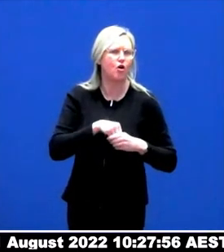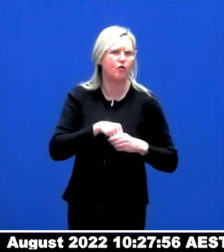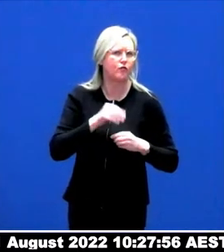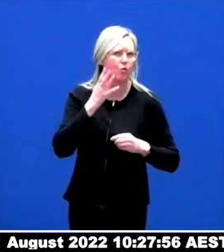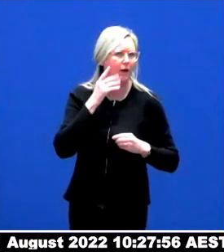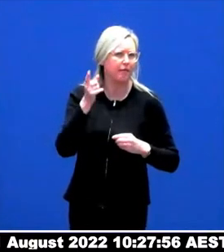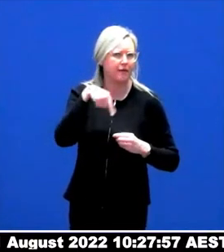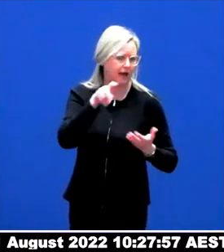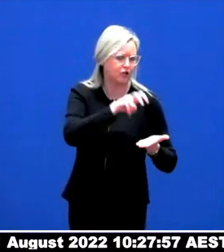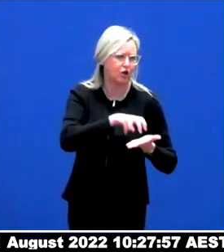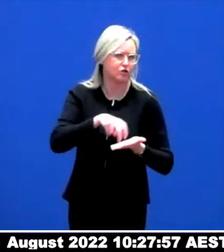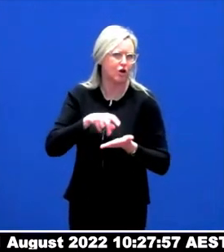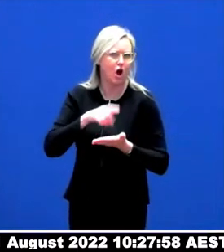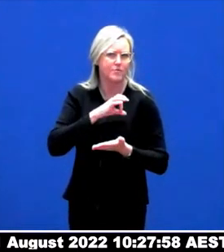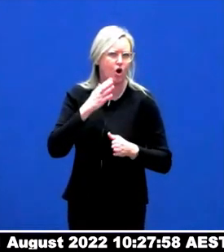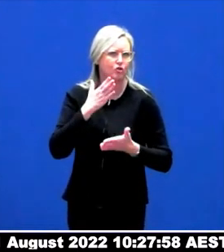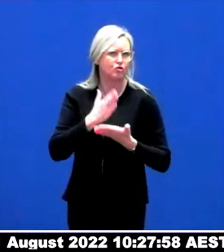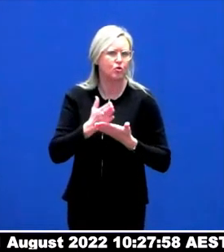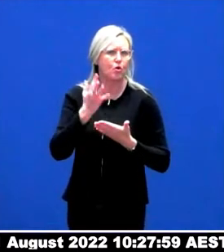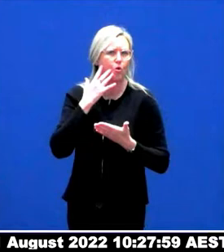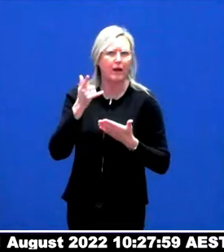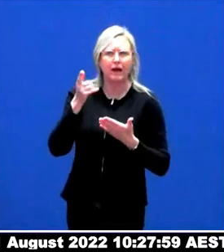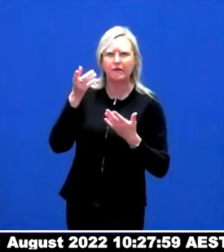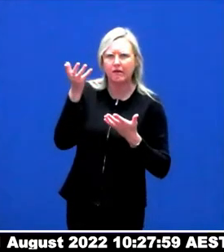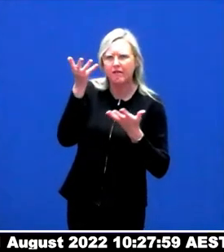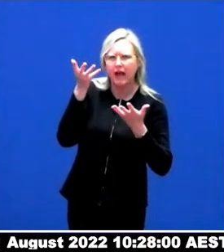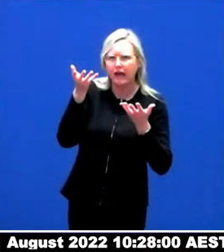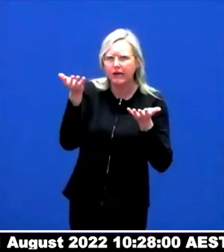that happened at that most senior political level about why there was a determination